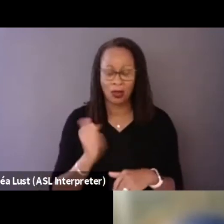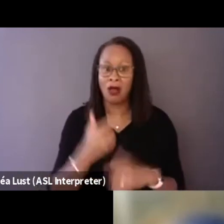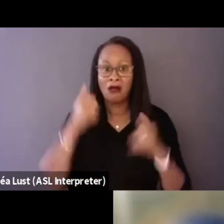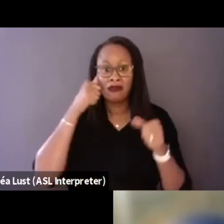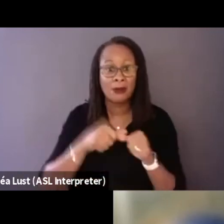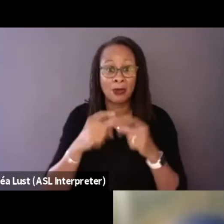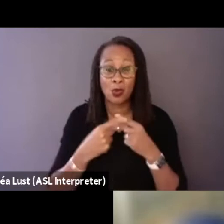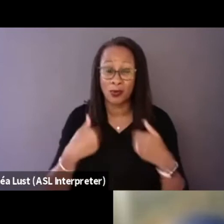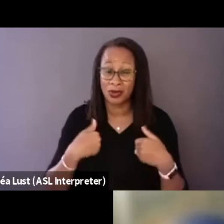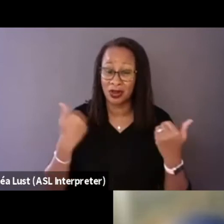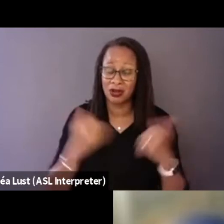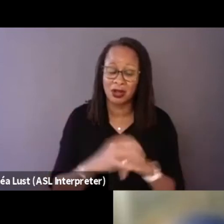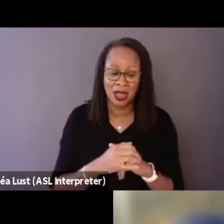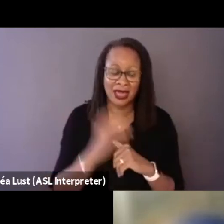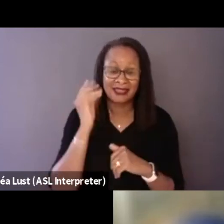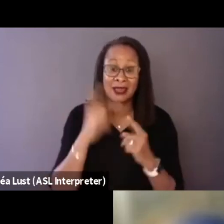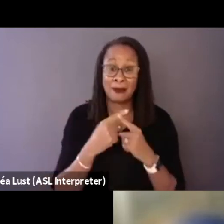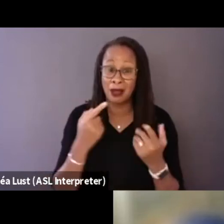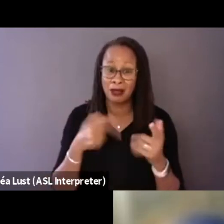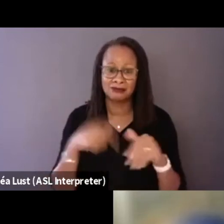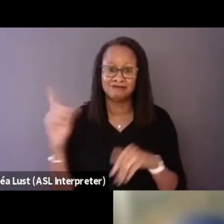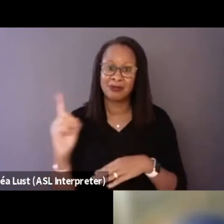thinking about walking across that stage or going to prom